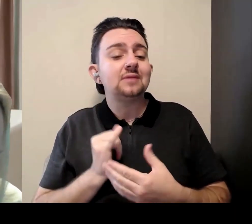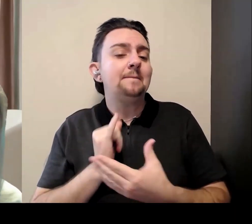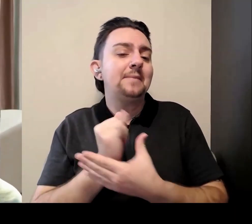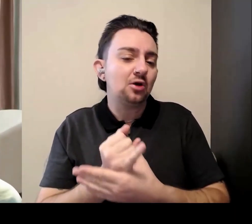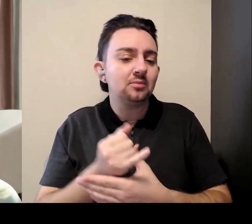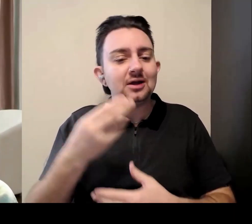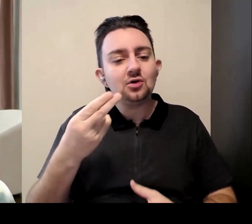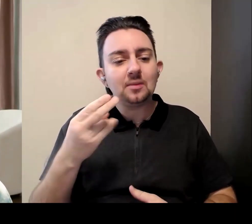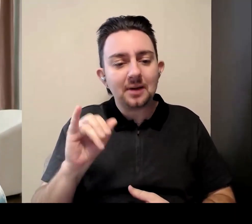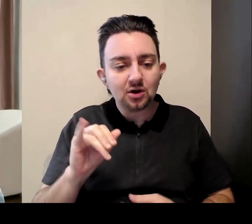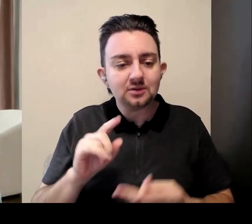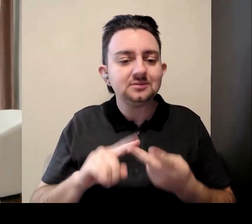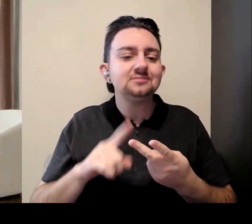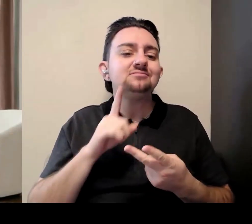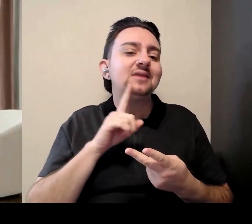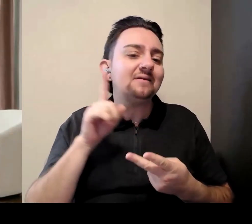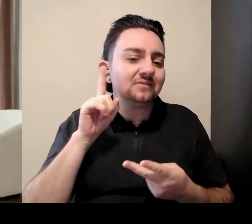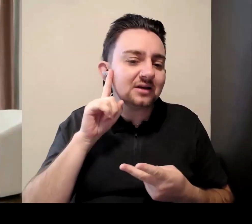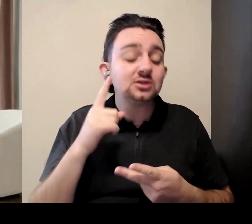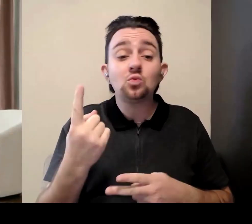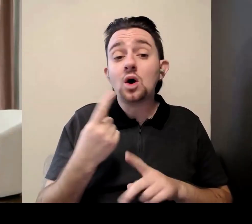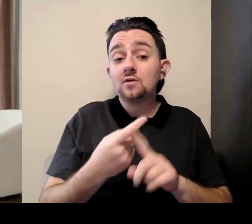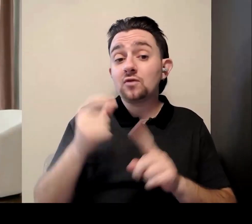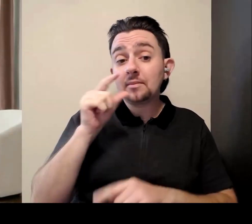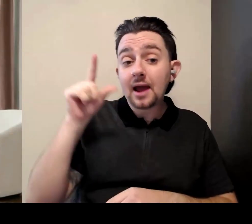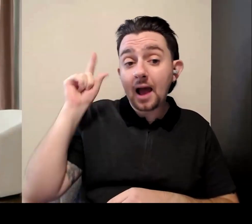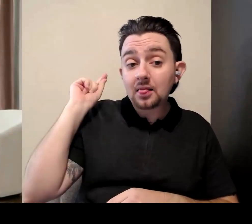It's a document with their